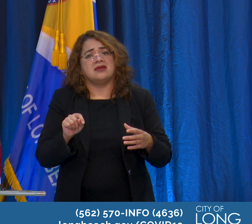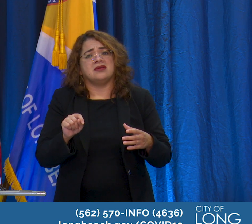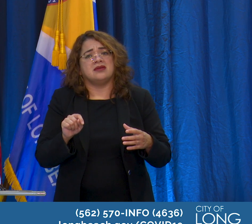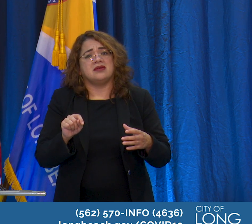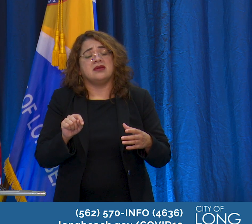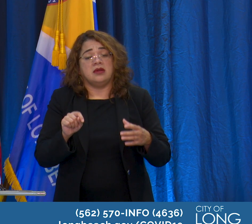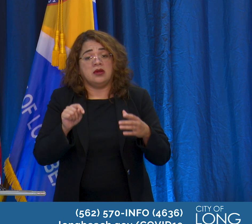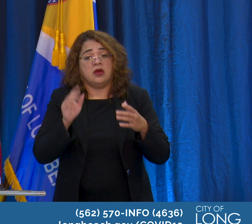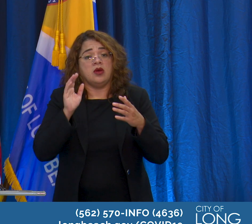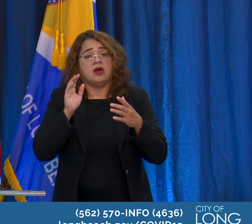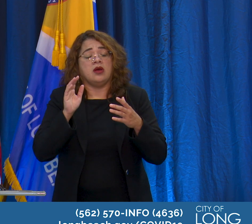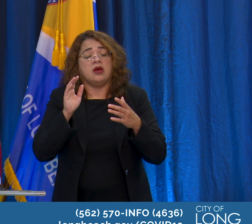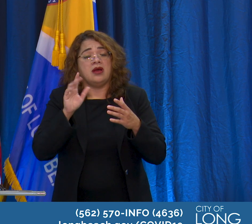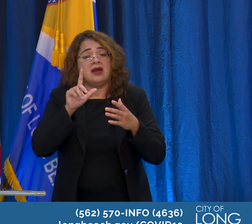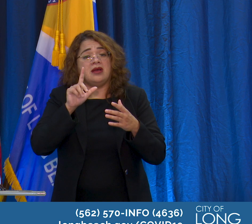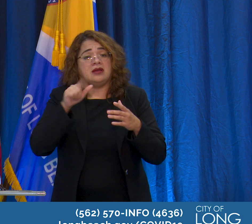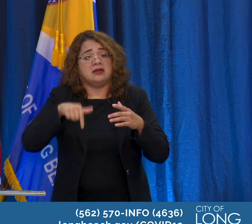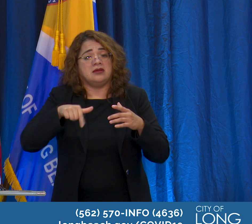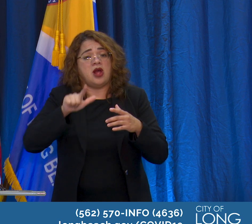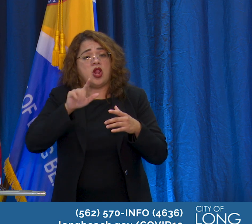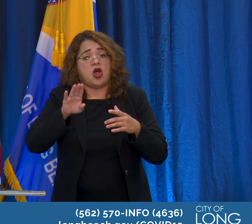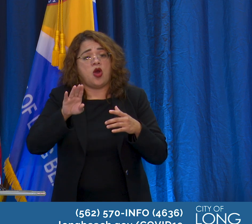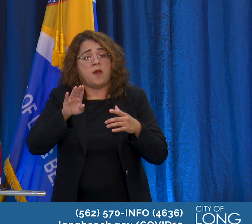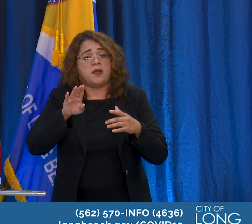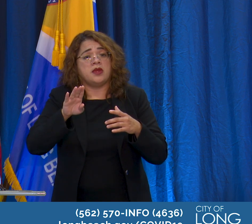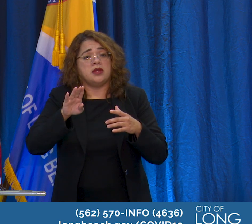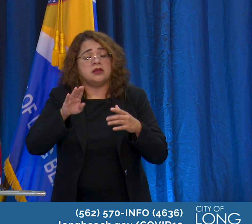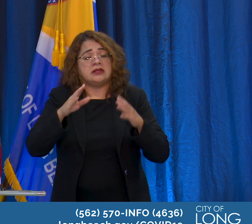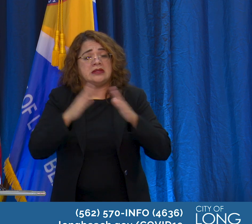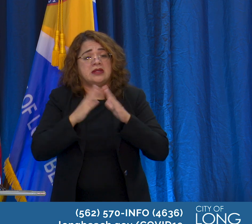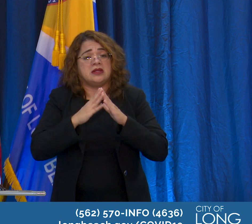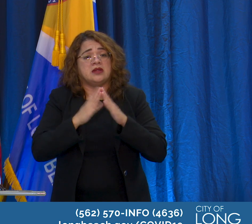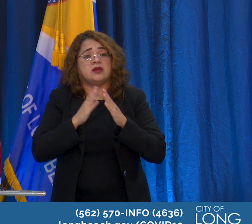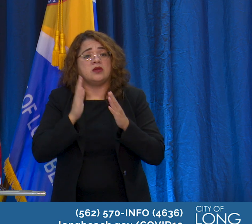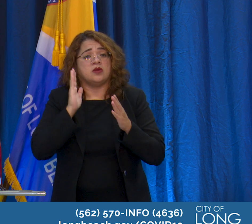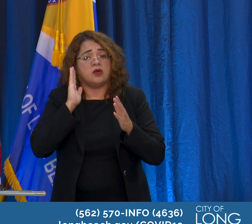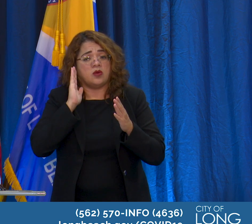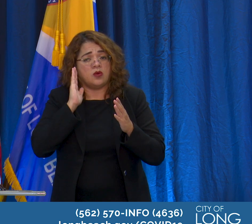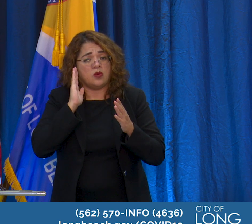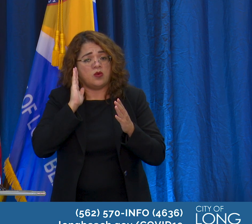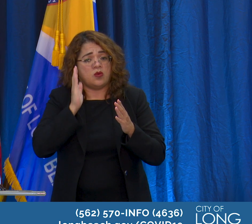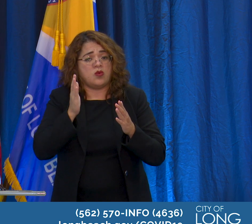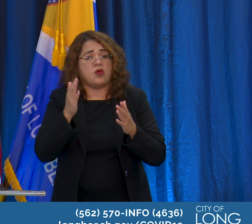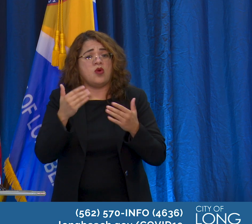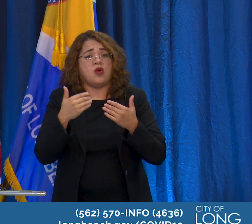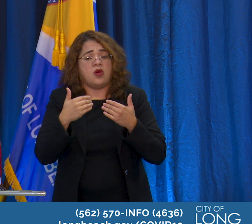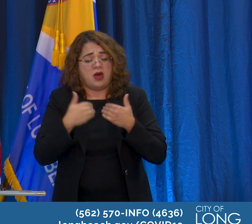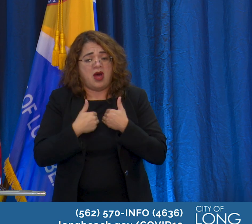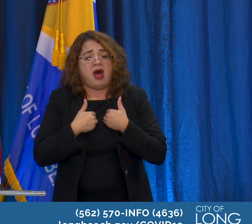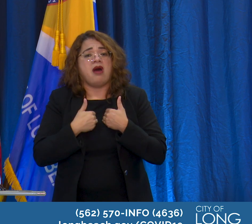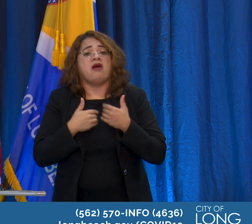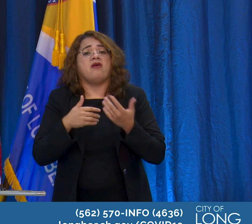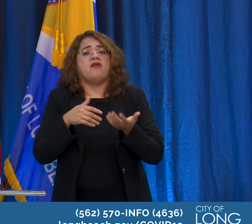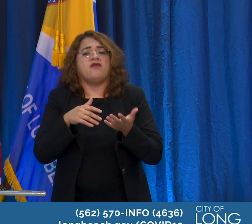needs students and when can parents expect to be able to participate if they have special needs students?